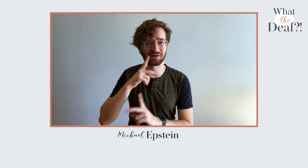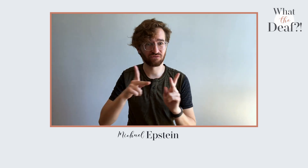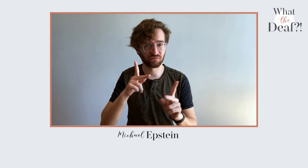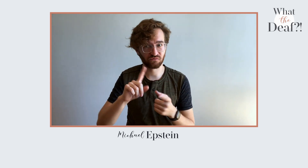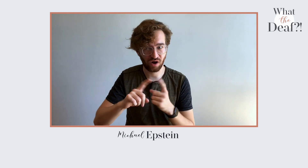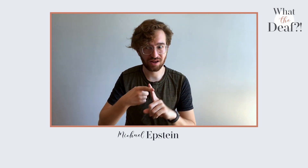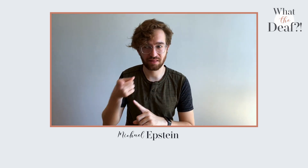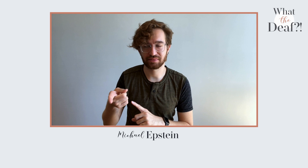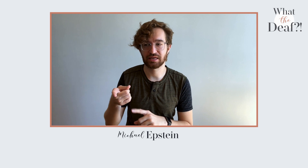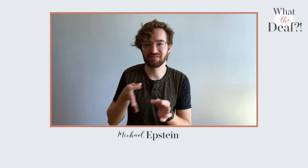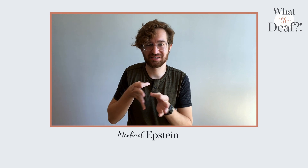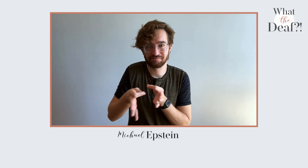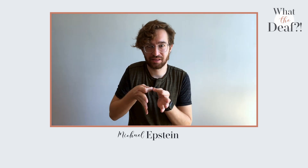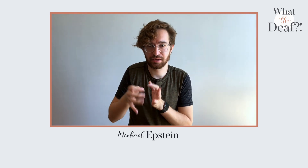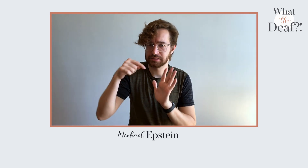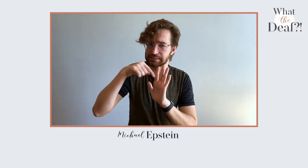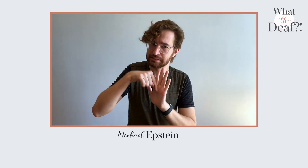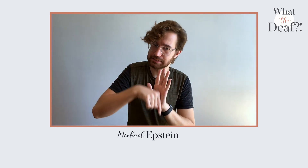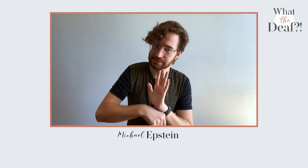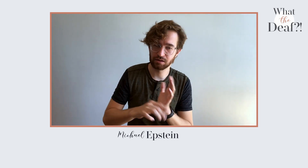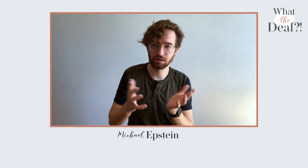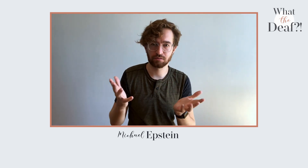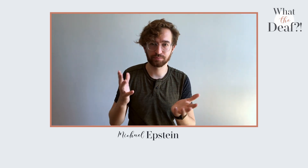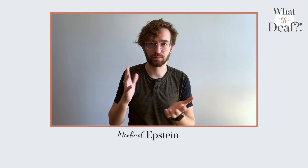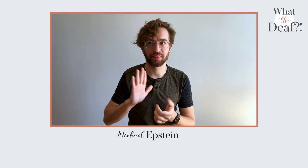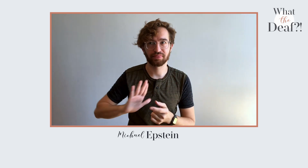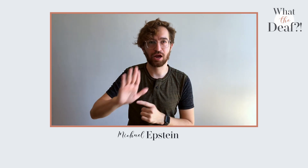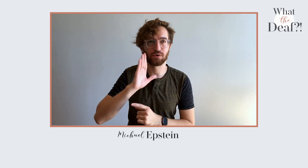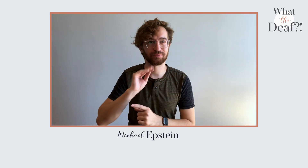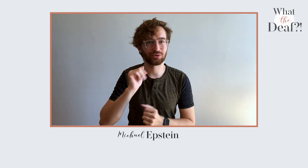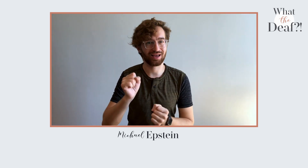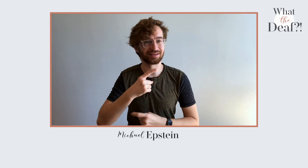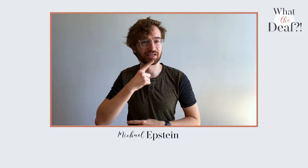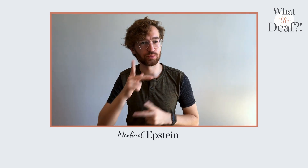and we've had some really deep conversations about their experiences as a hearing individual.